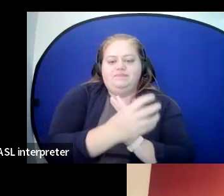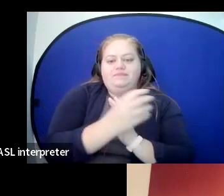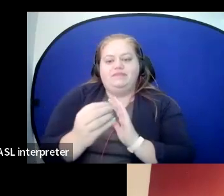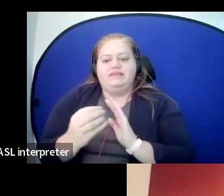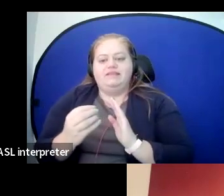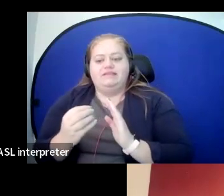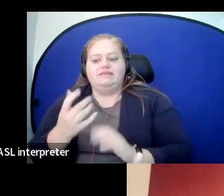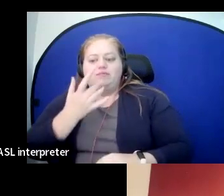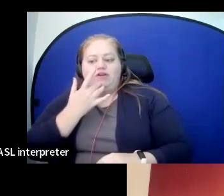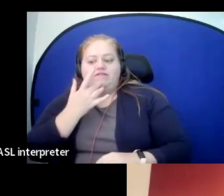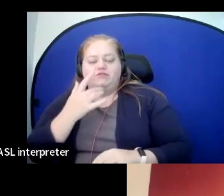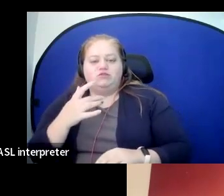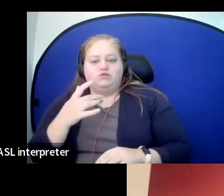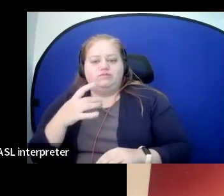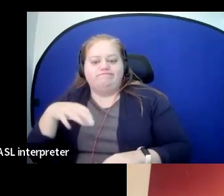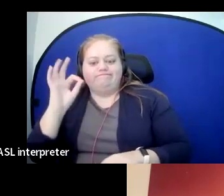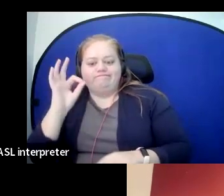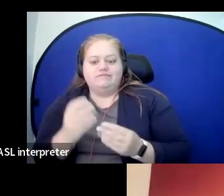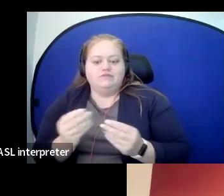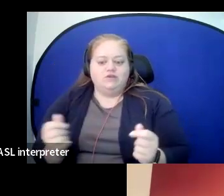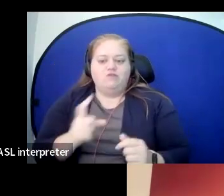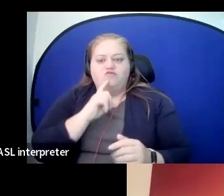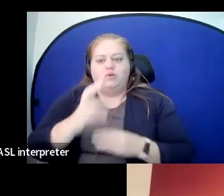to solve real-world problems has steered me